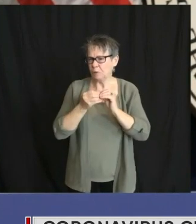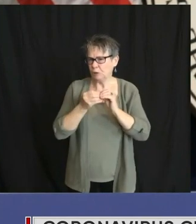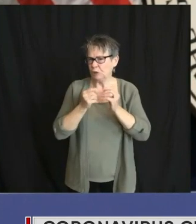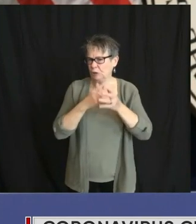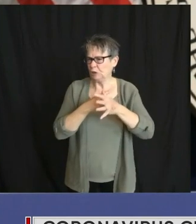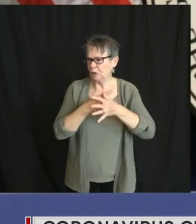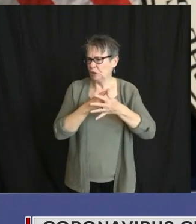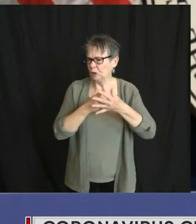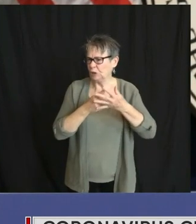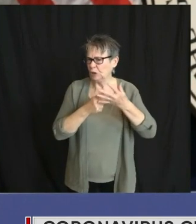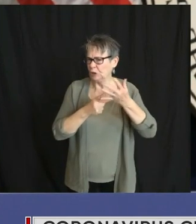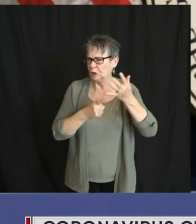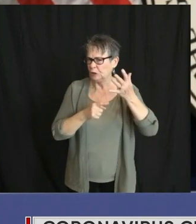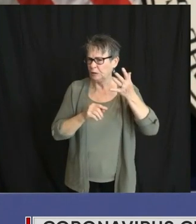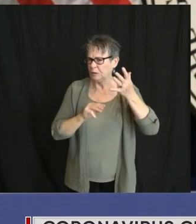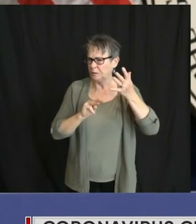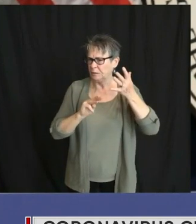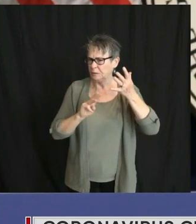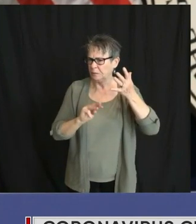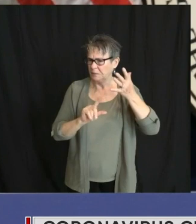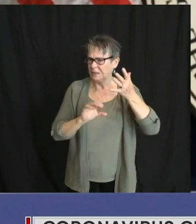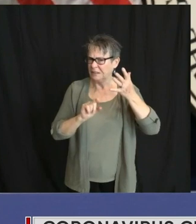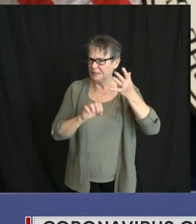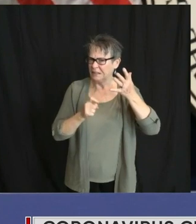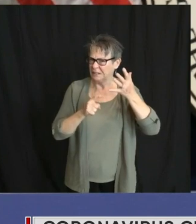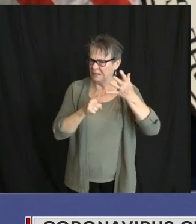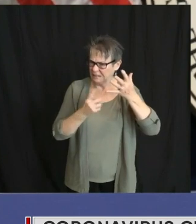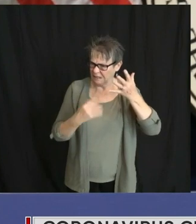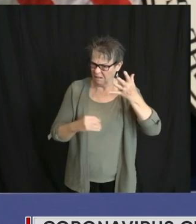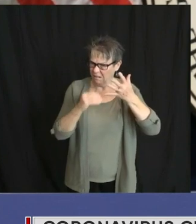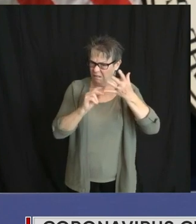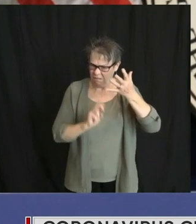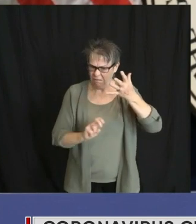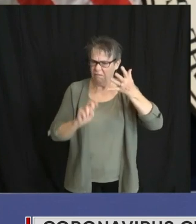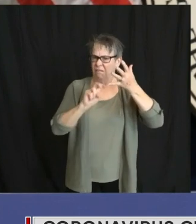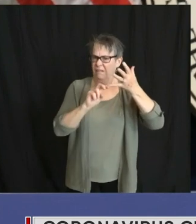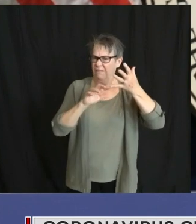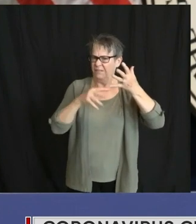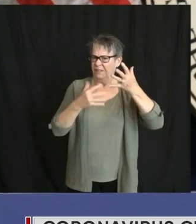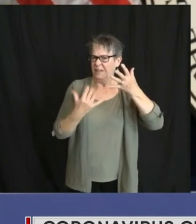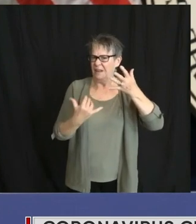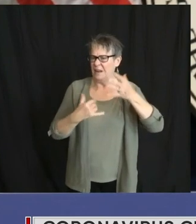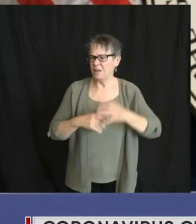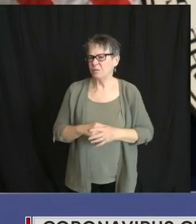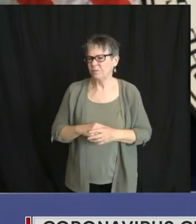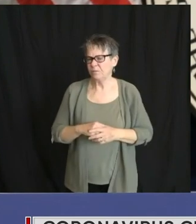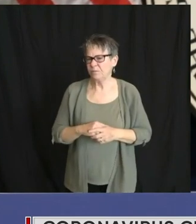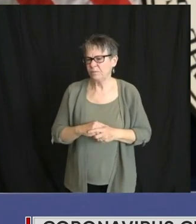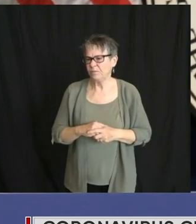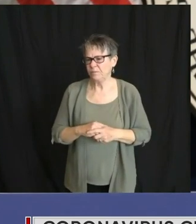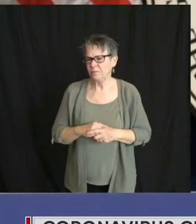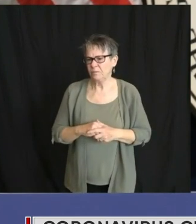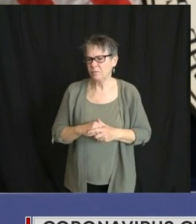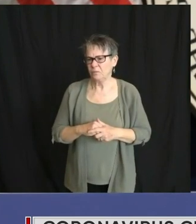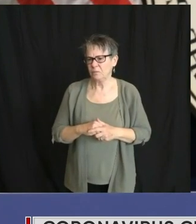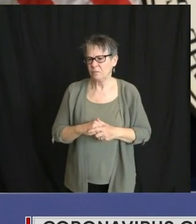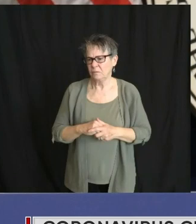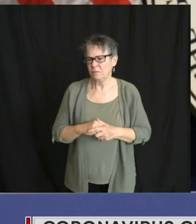MIDDLESEX WAS IN THERE BOTH YESTERDAY AND TODAY AND IT GIVES YOU SOME SENSE OF THE MIGRATION OF THINGS.